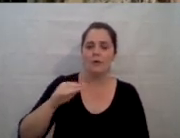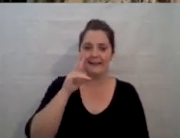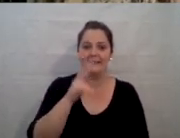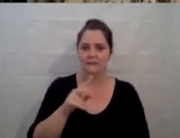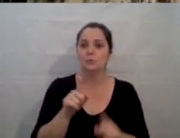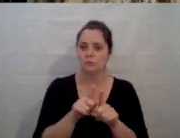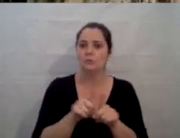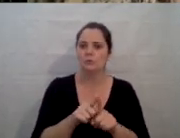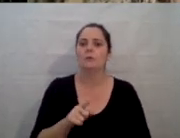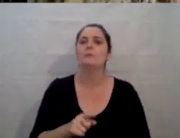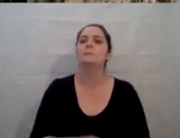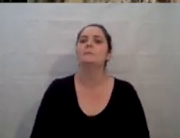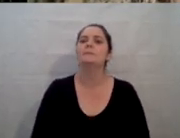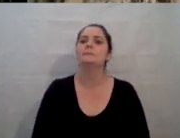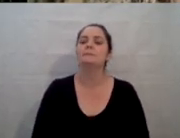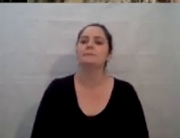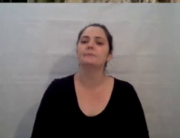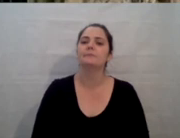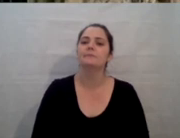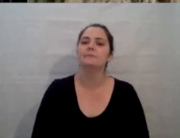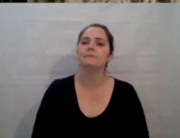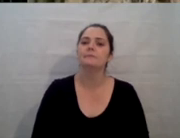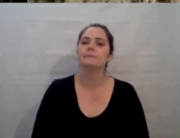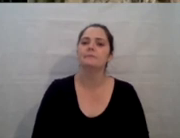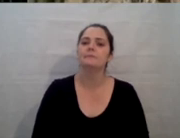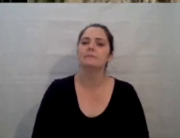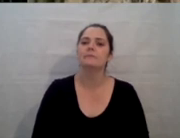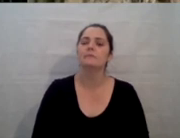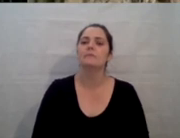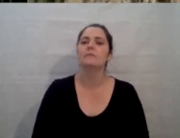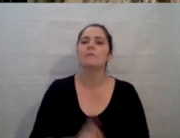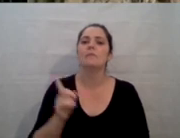So then I can say for Rachel the shoulders are tilting down